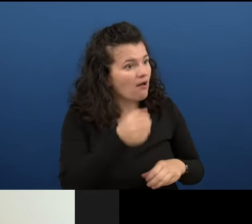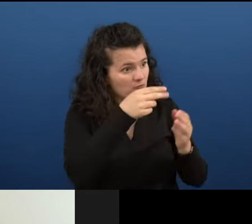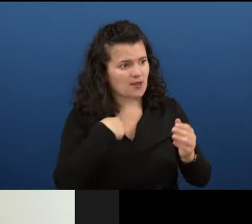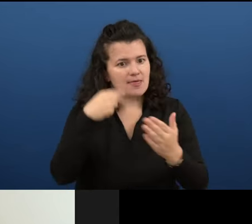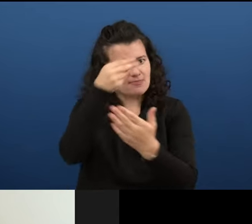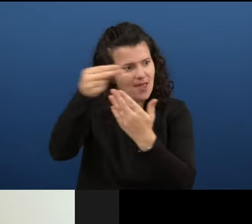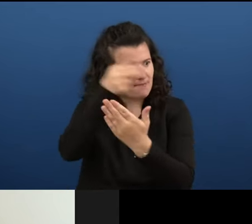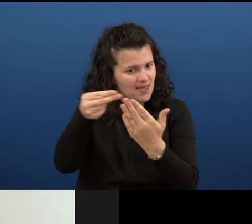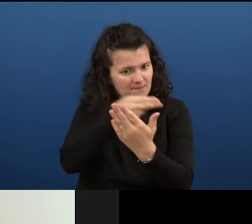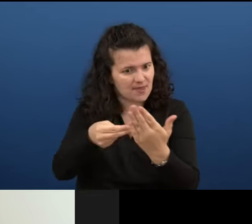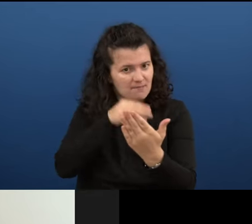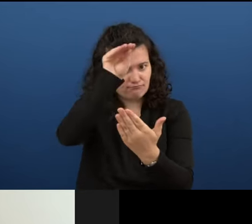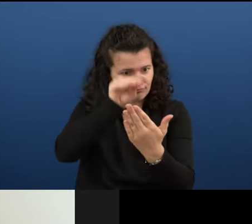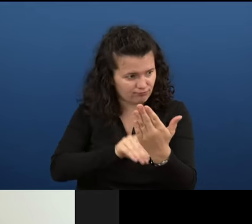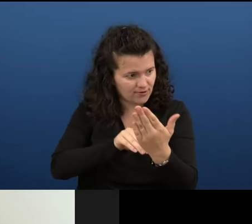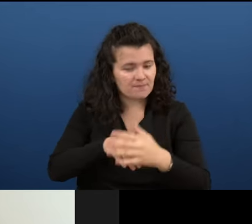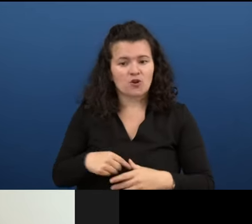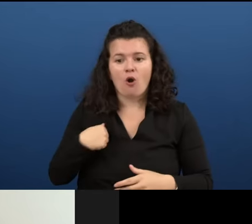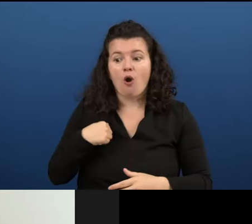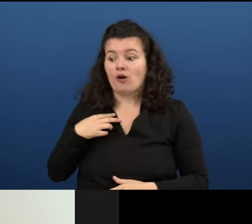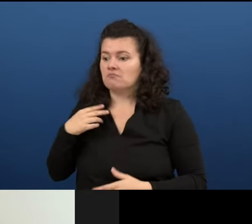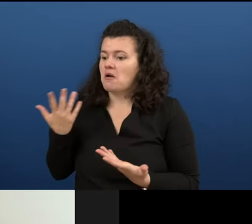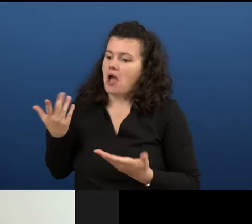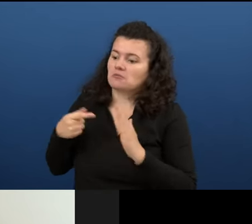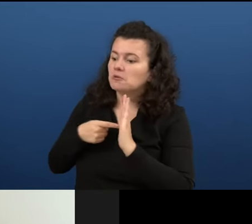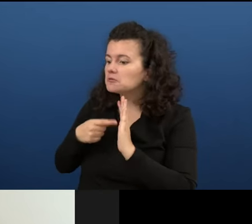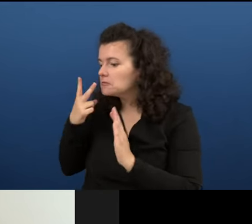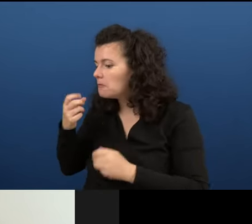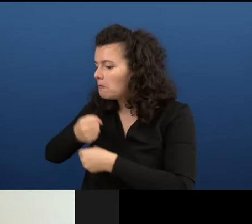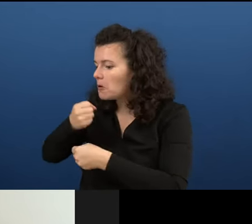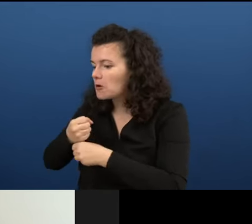10:49:01 we look at our database and we ask ourselves is in only the disability here qualified